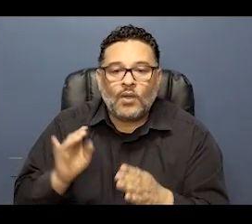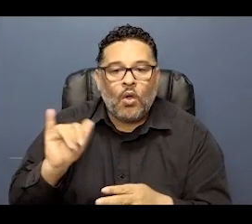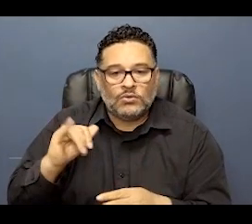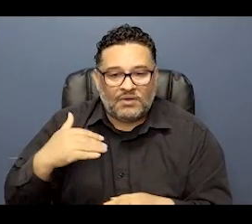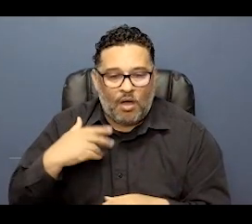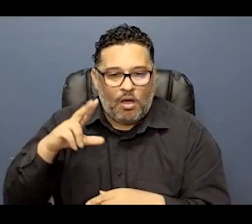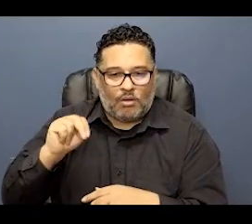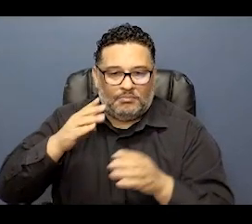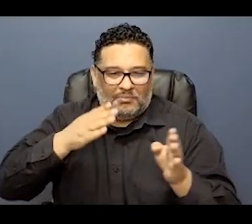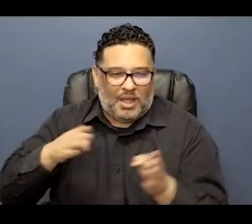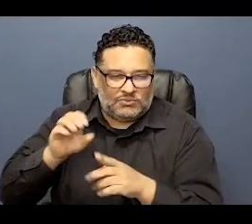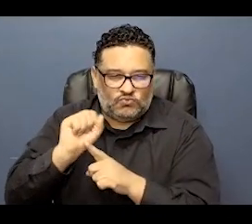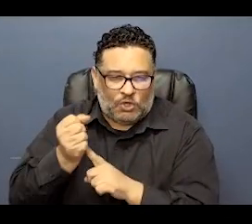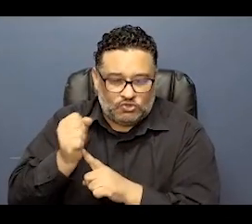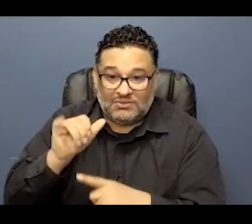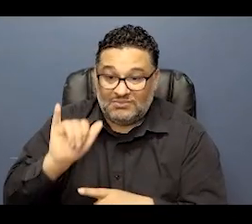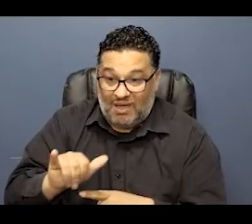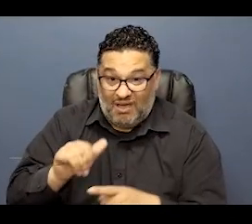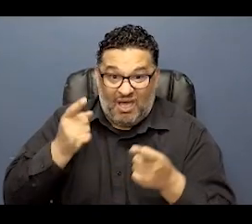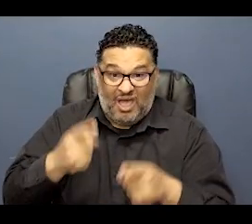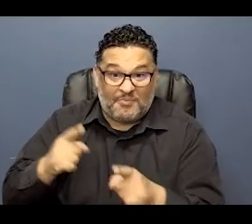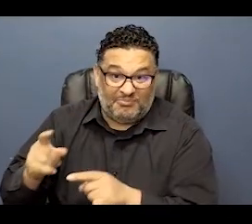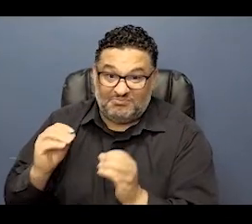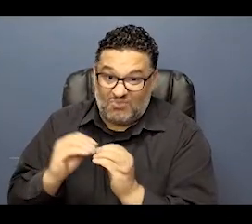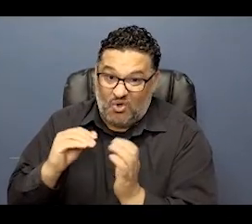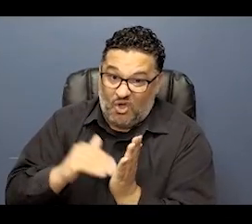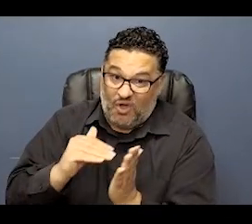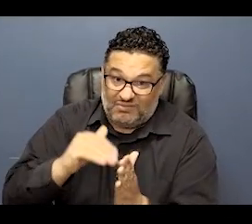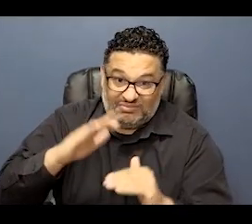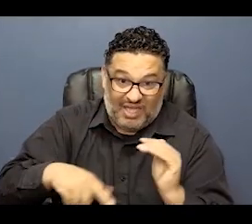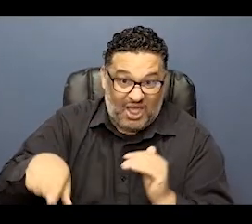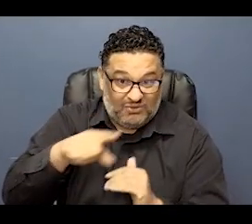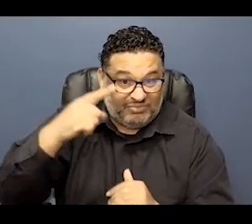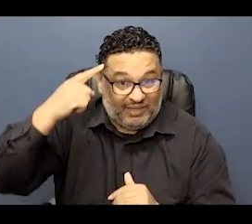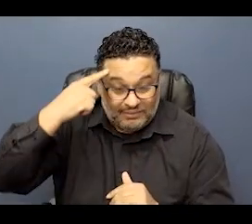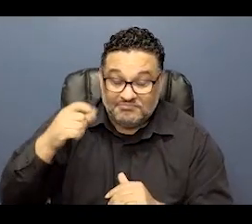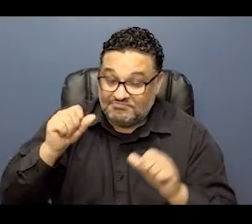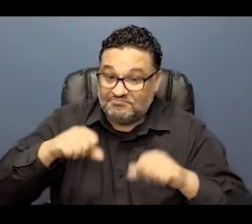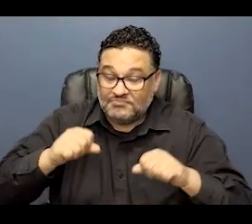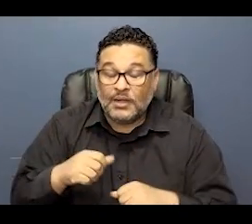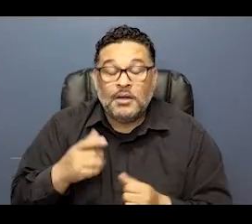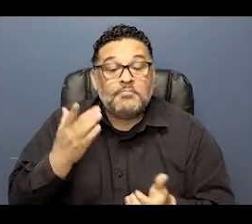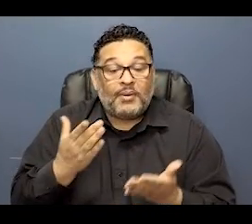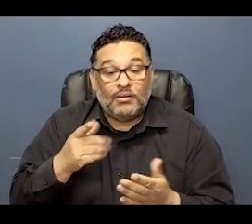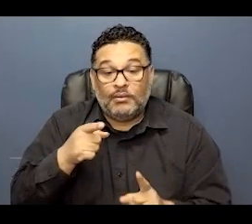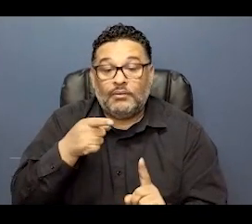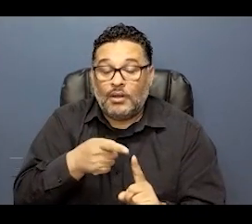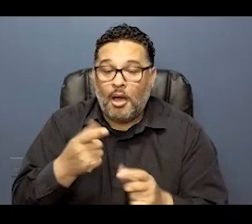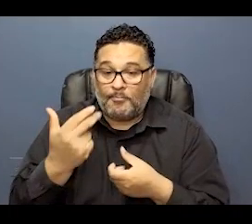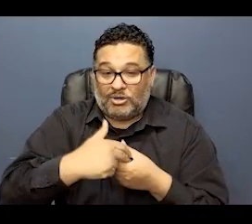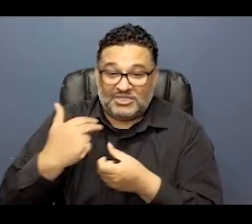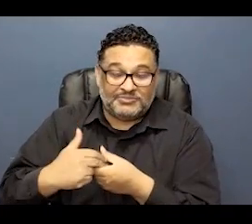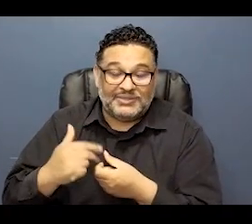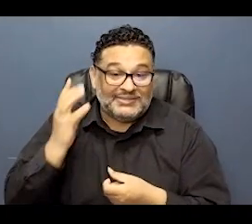happen more often than you think. Maybe a participant experiences a new barrier – a